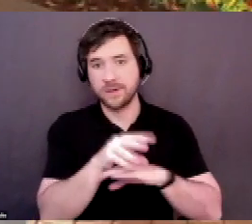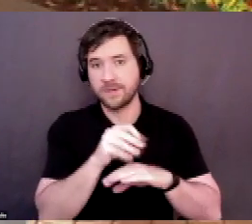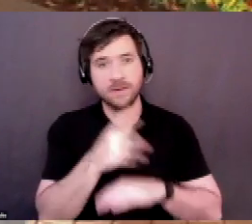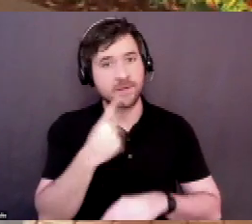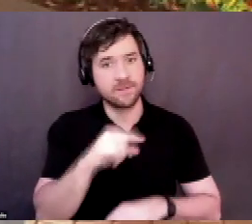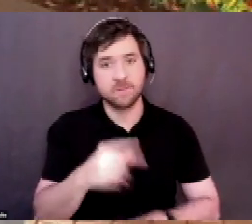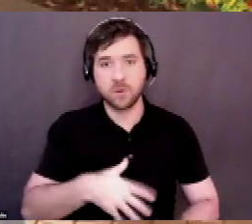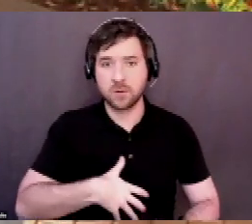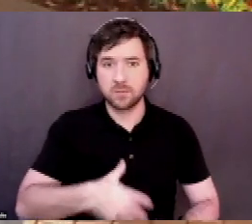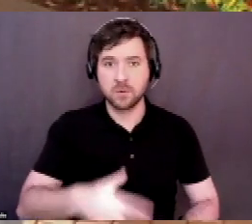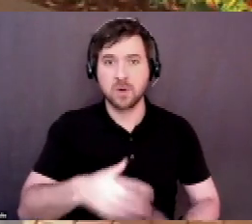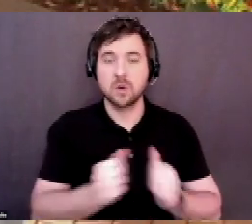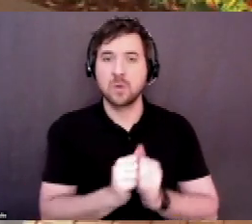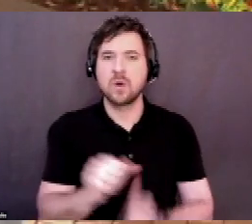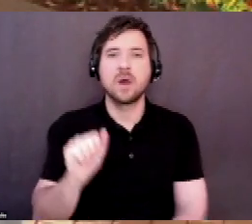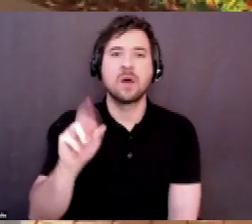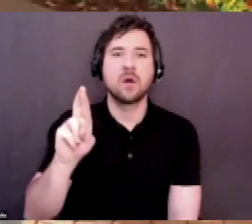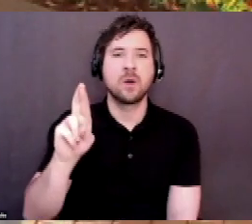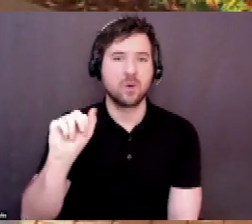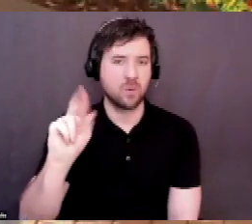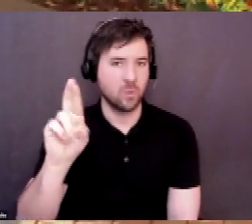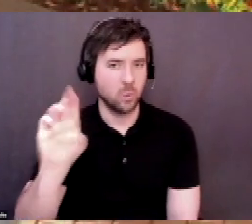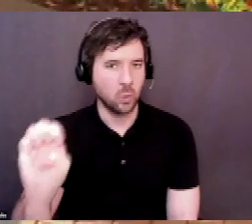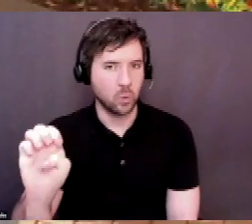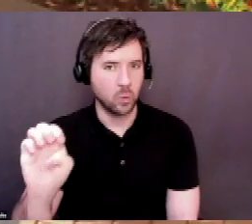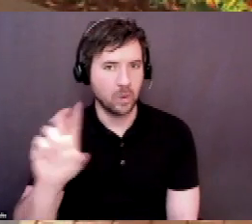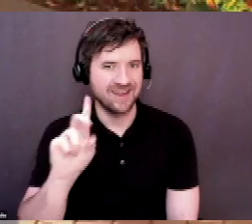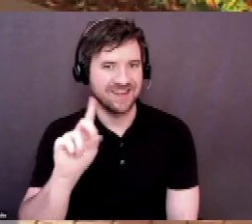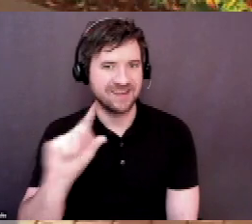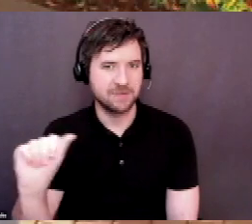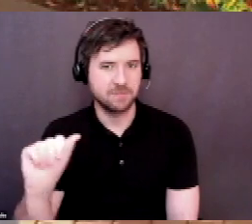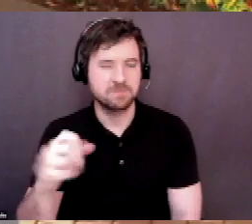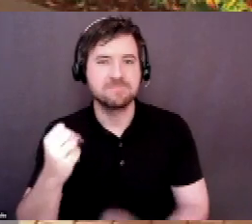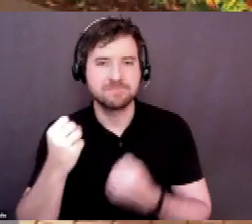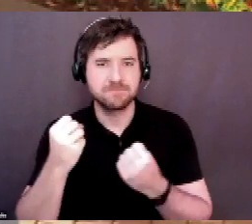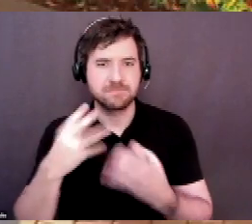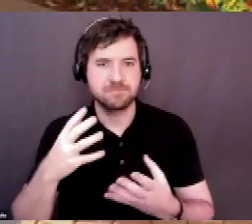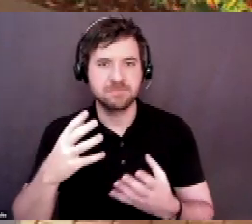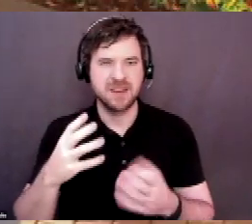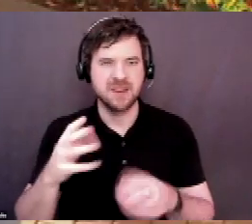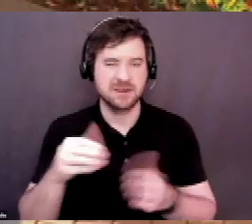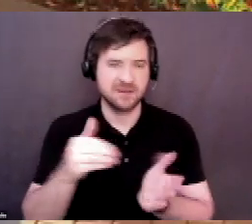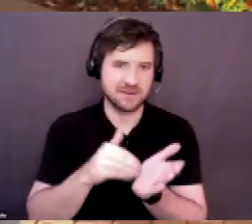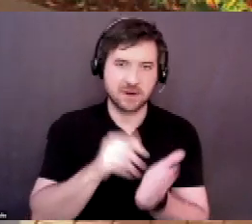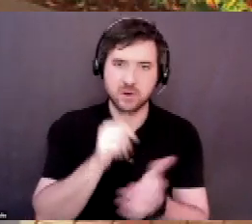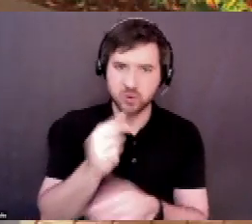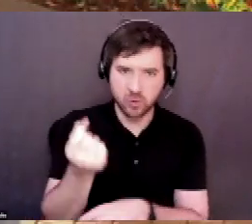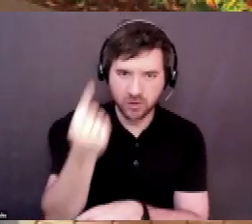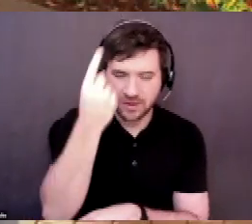a rare disability that many providers do not understand, such as connective tissue disorders